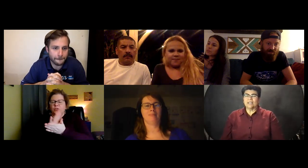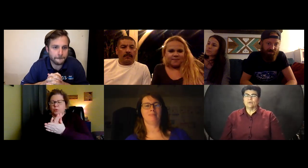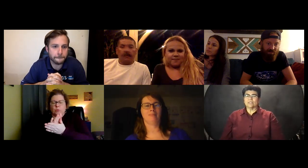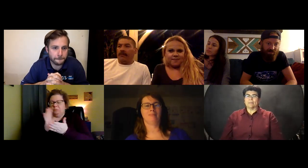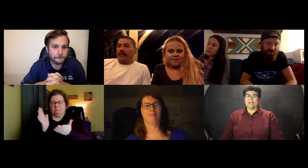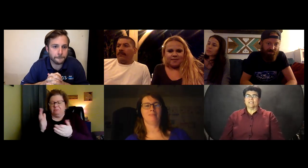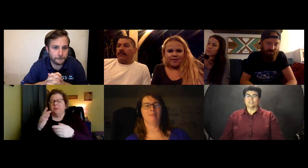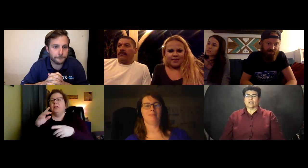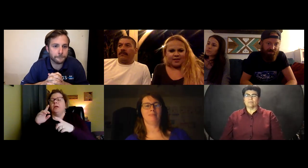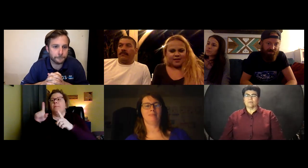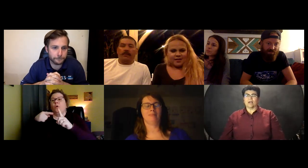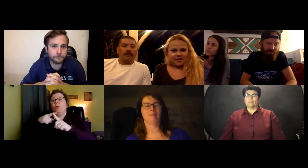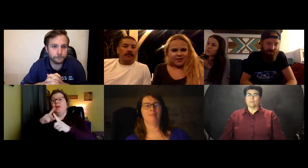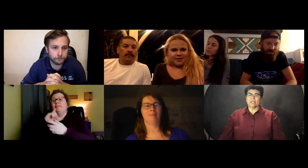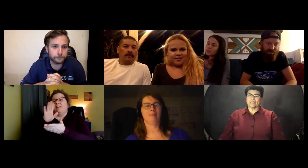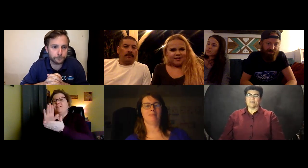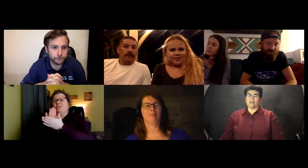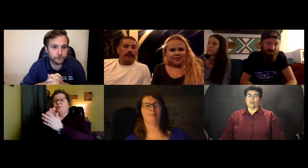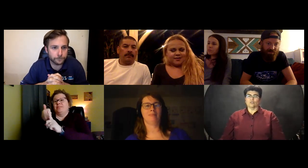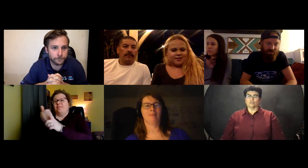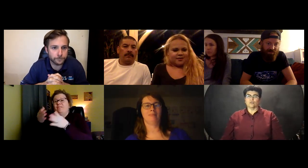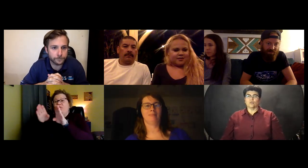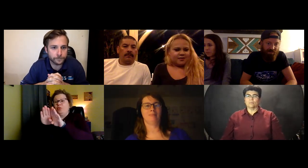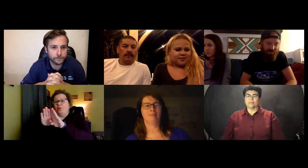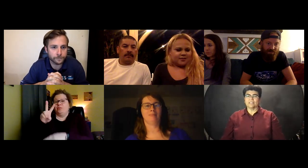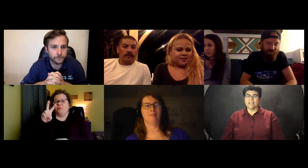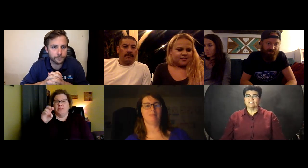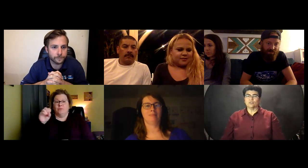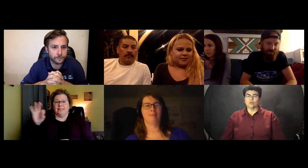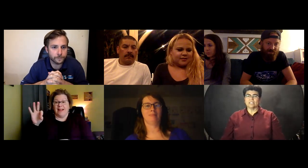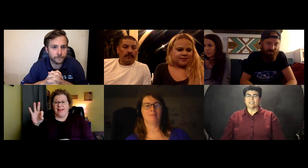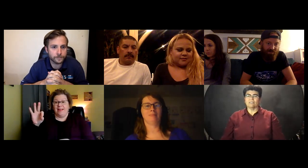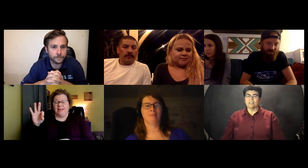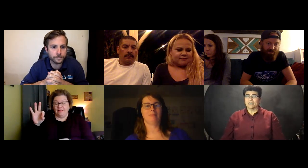wasn't mainstream uh because of our local school but the